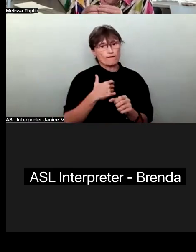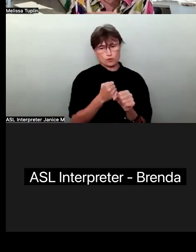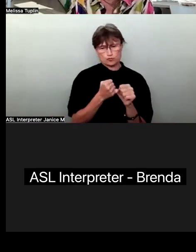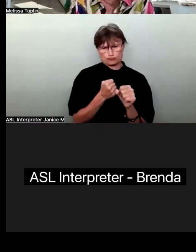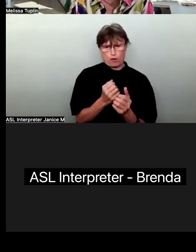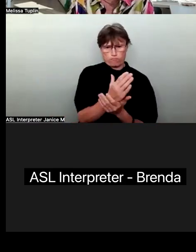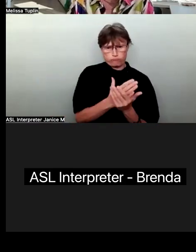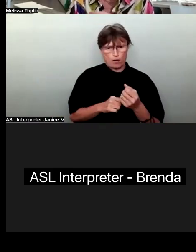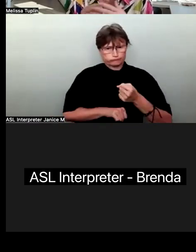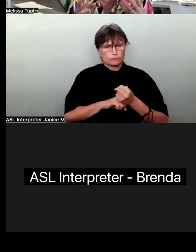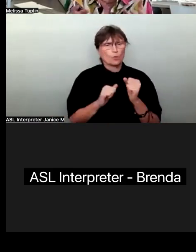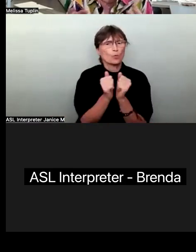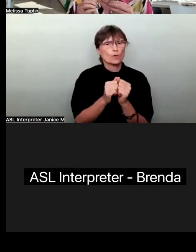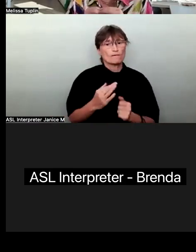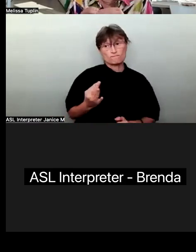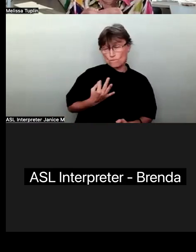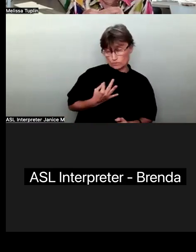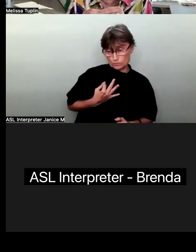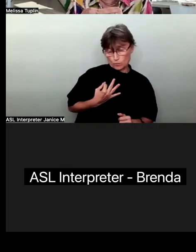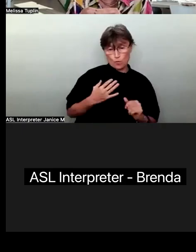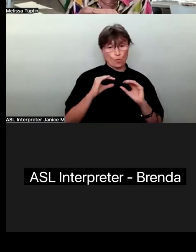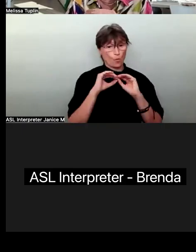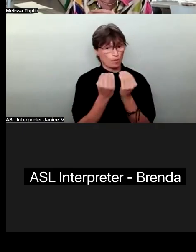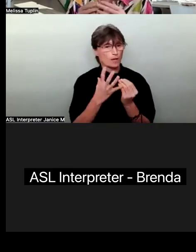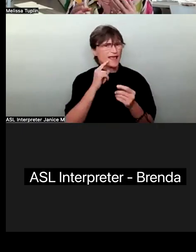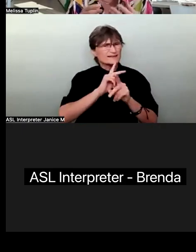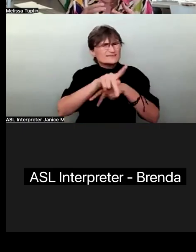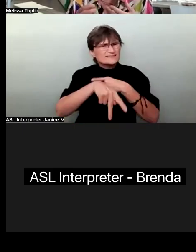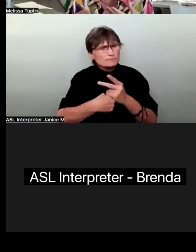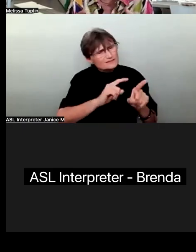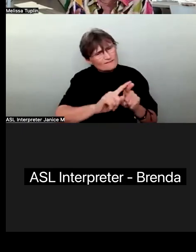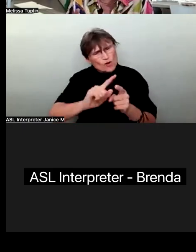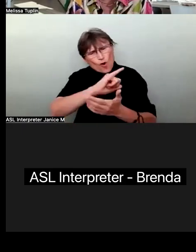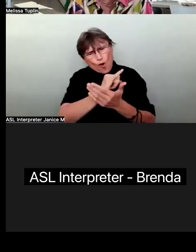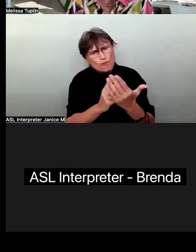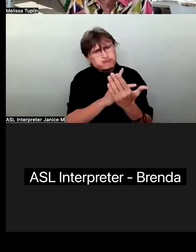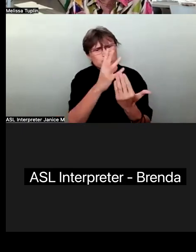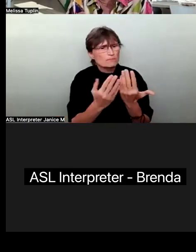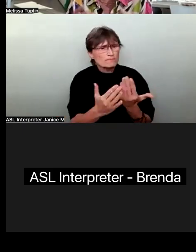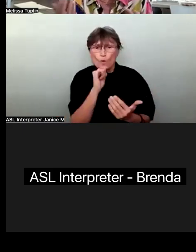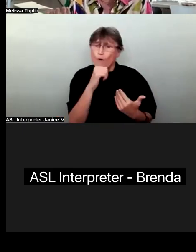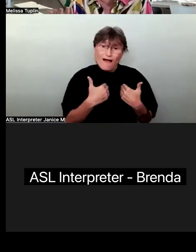organizations and types of arts programming that may not have paid staff or artists,